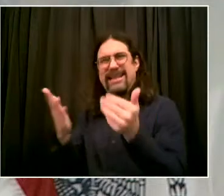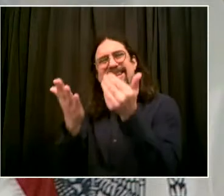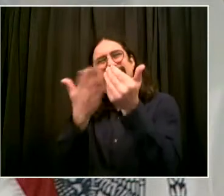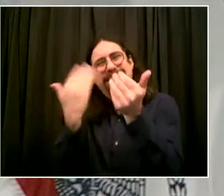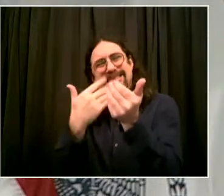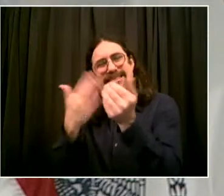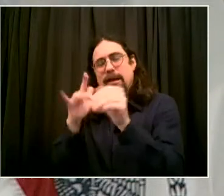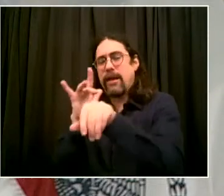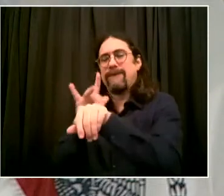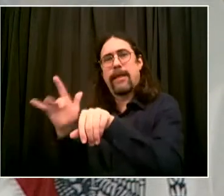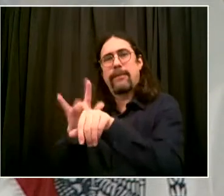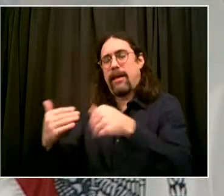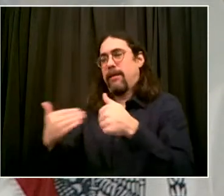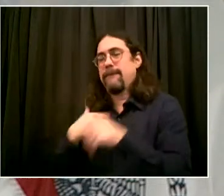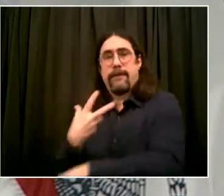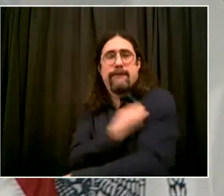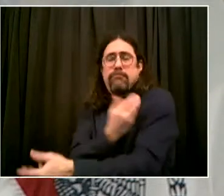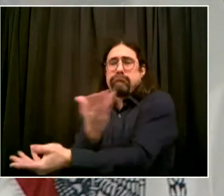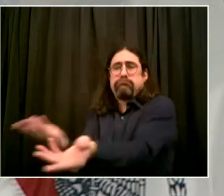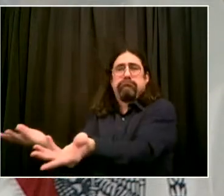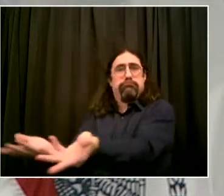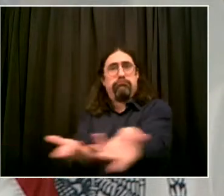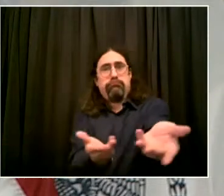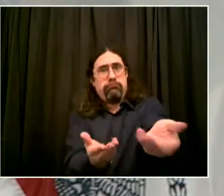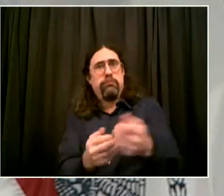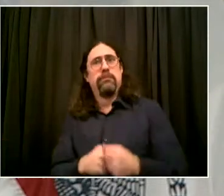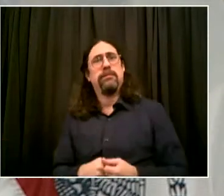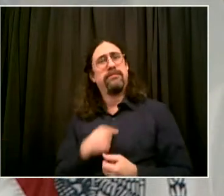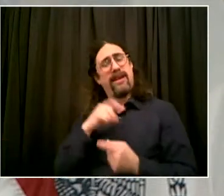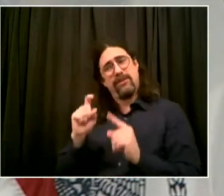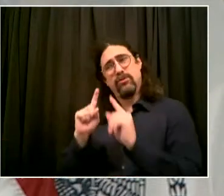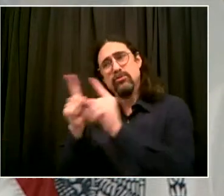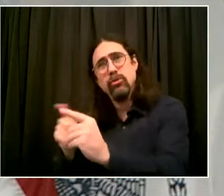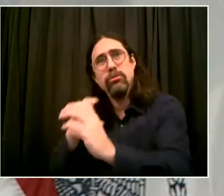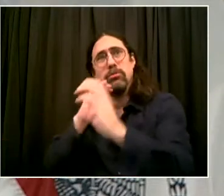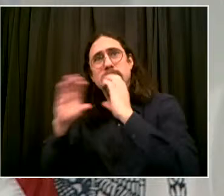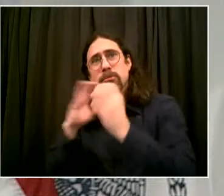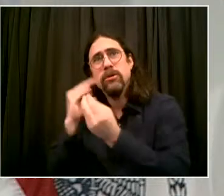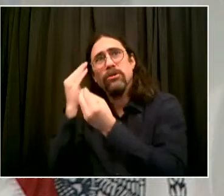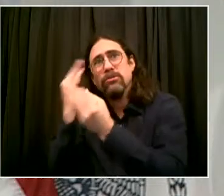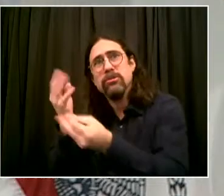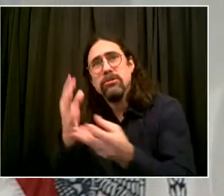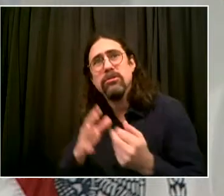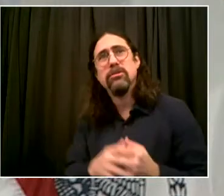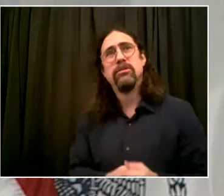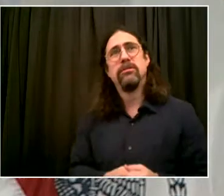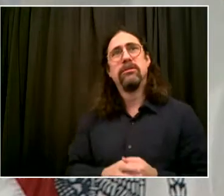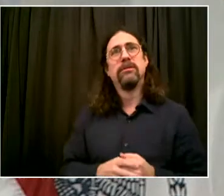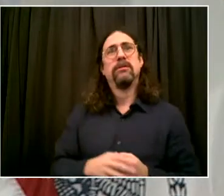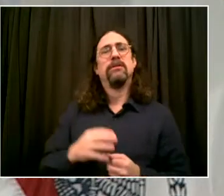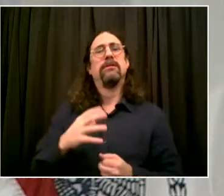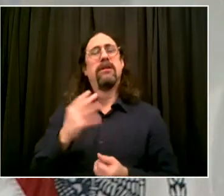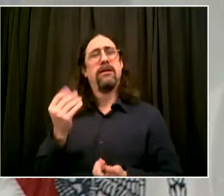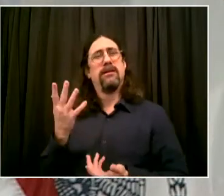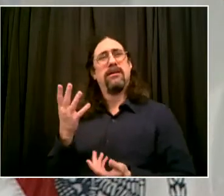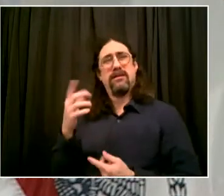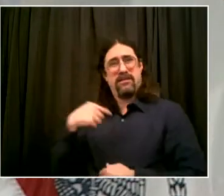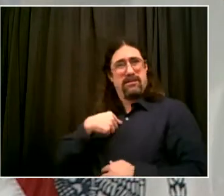FOLKS WILL SEE SOMEONE THEY TRURUST OOFFERING THE VACCINE OR SOMEONE THEY